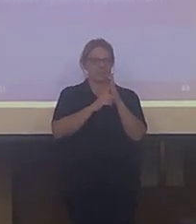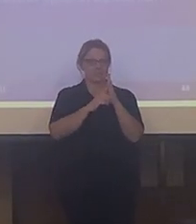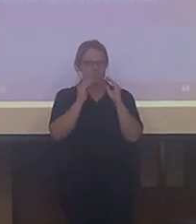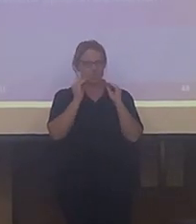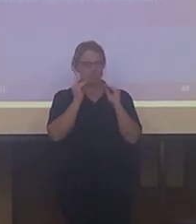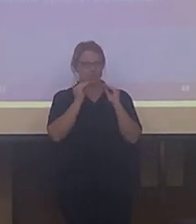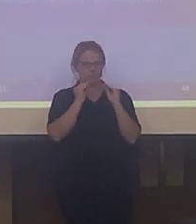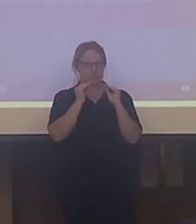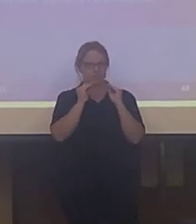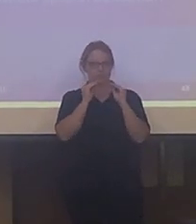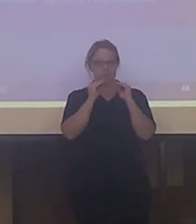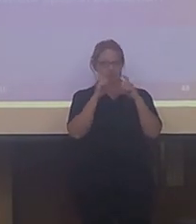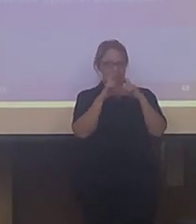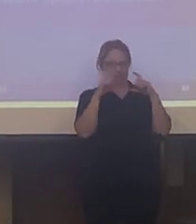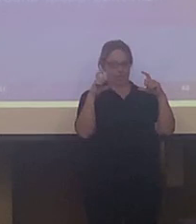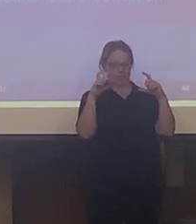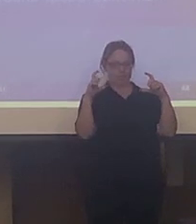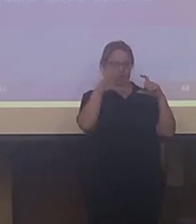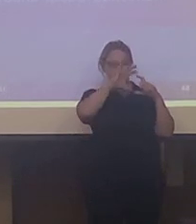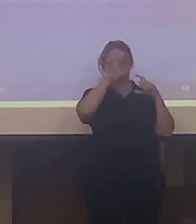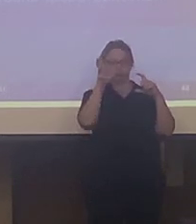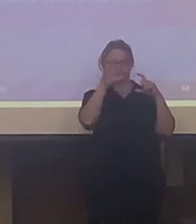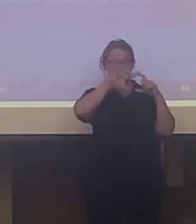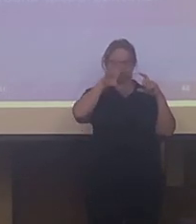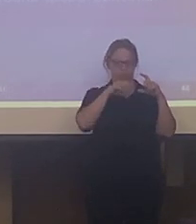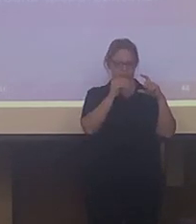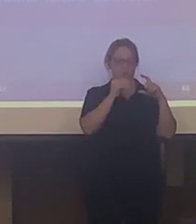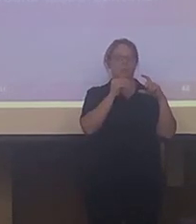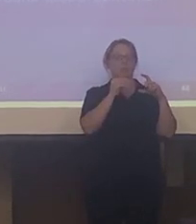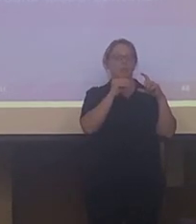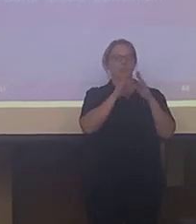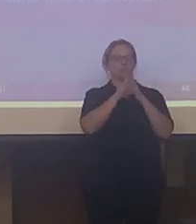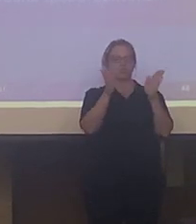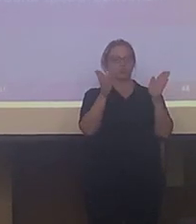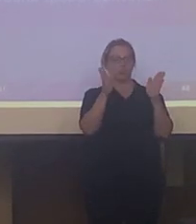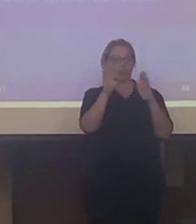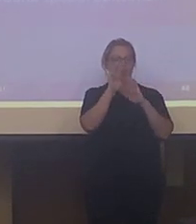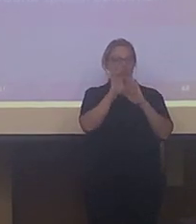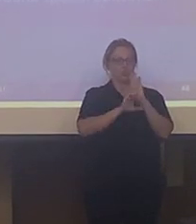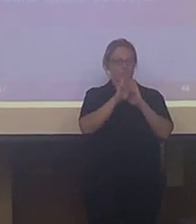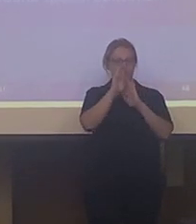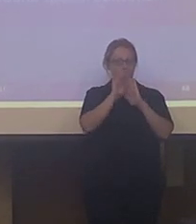surrounds that general principle and then we wrap it around those related services and